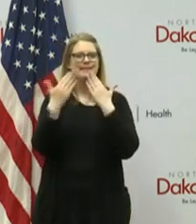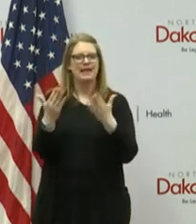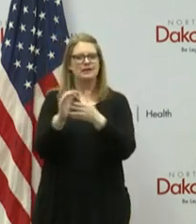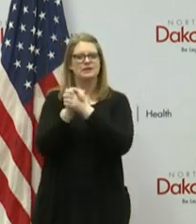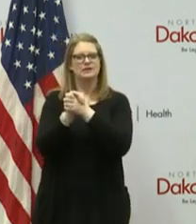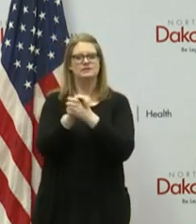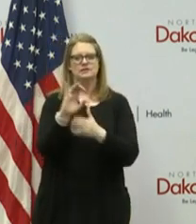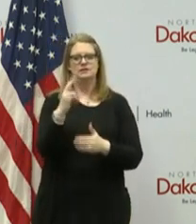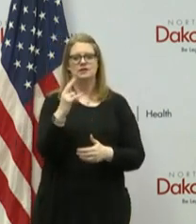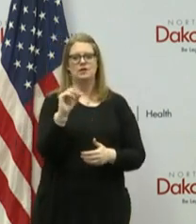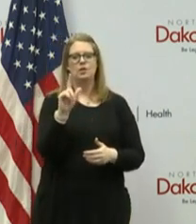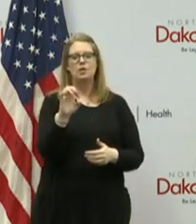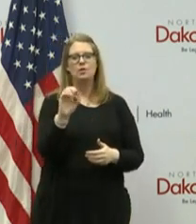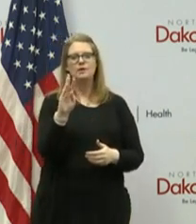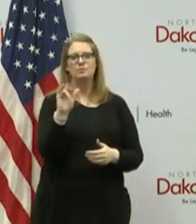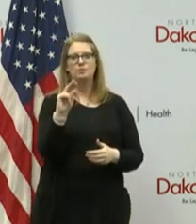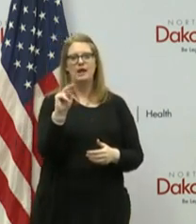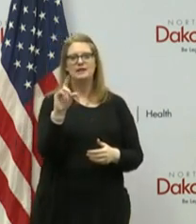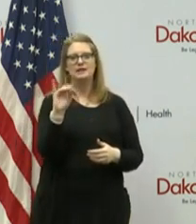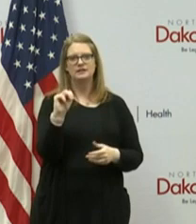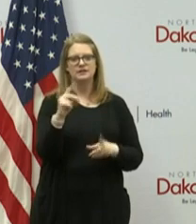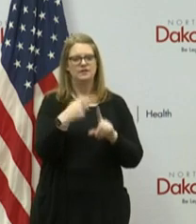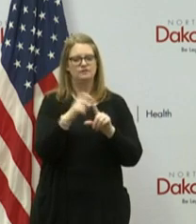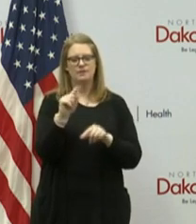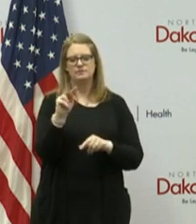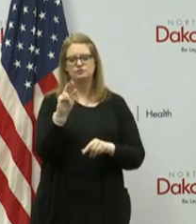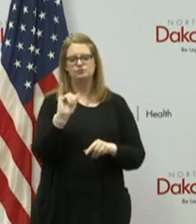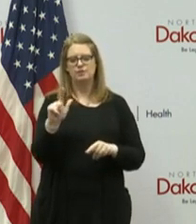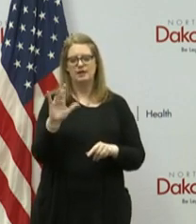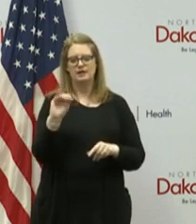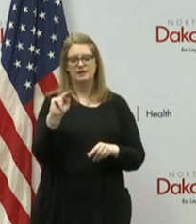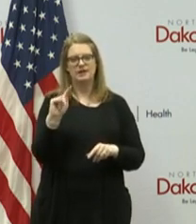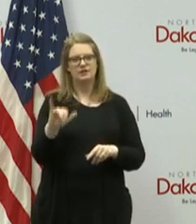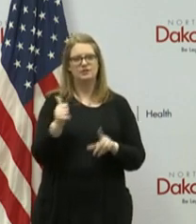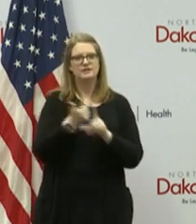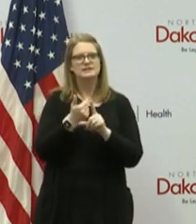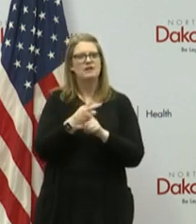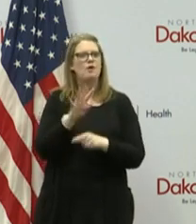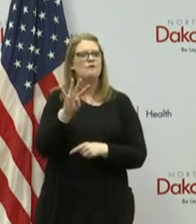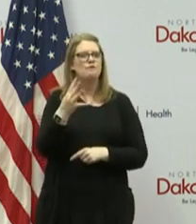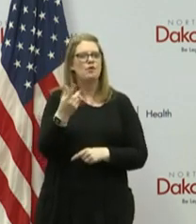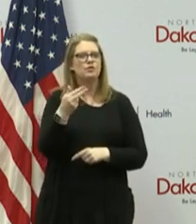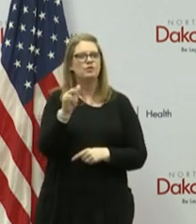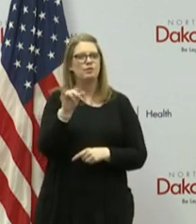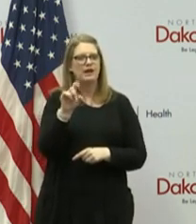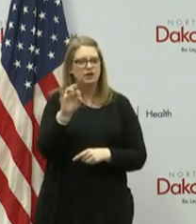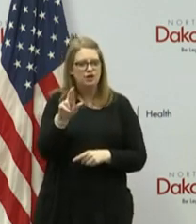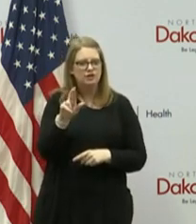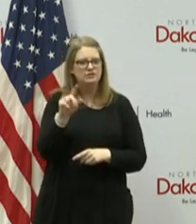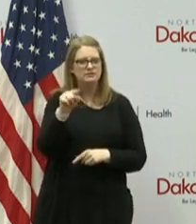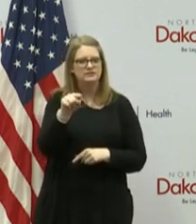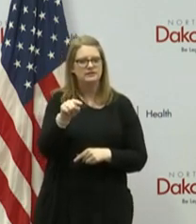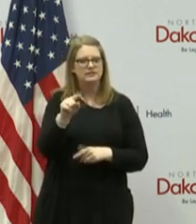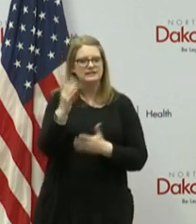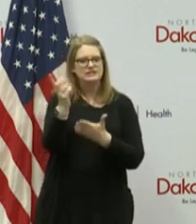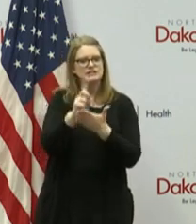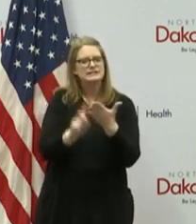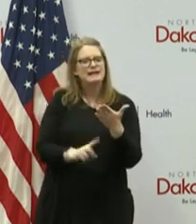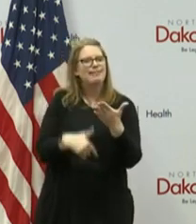WHEN YOU GET TO WHERE YOUR I VOTED STICKER THAT'S THE COOL THING. WE HAD A CONTEST THIS YEAR AND I WANT TO SAY THANK YOU AND CONGRATULATIONS TO CHLOE